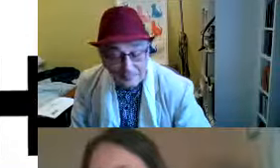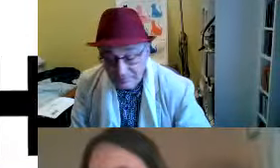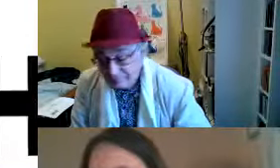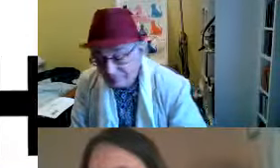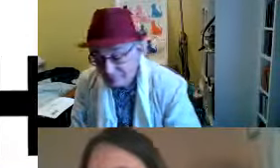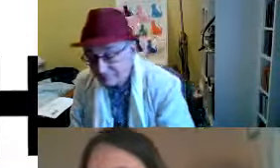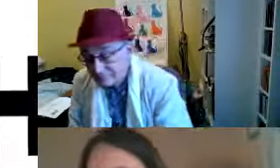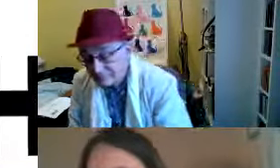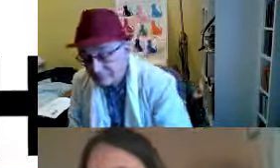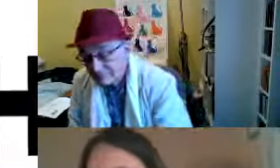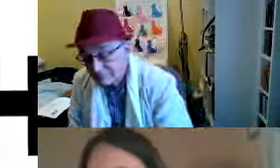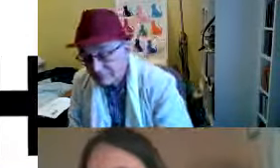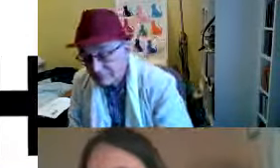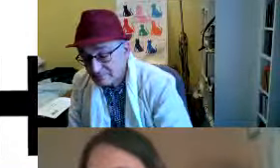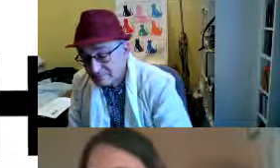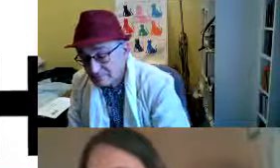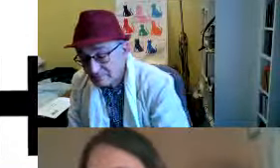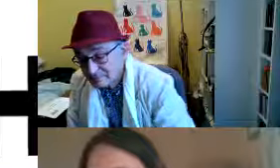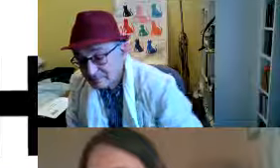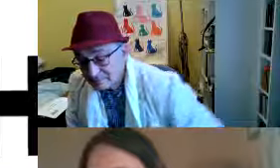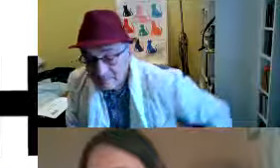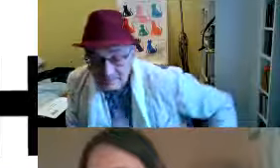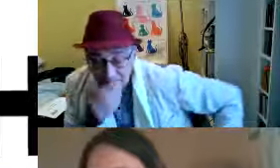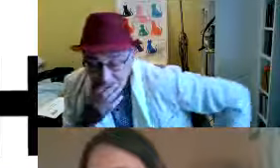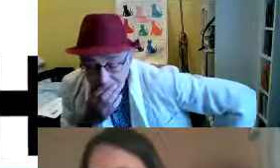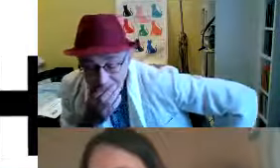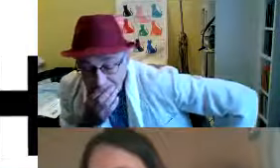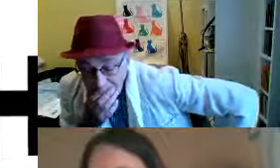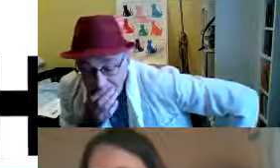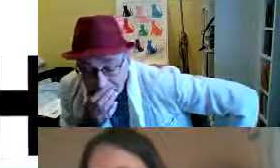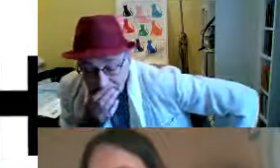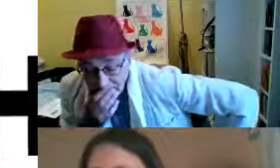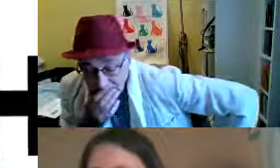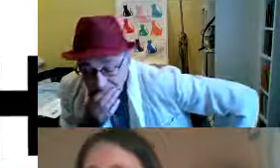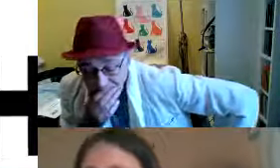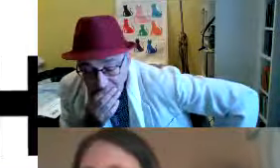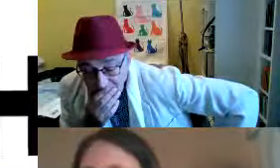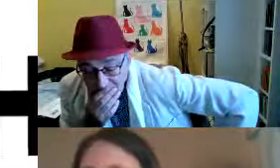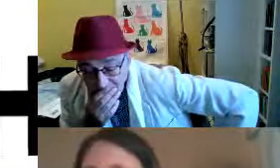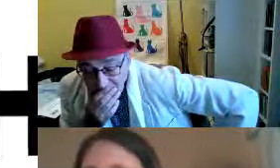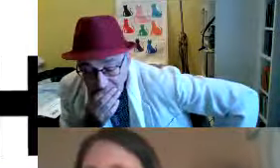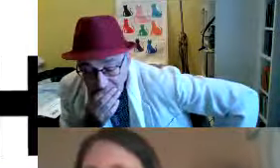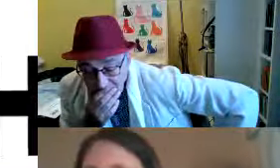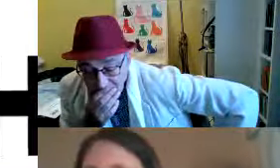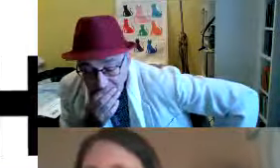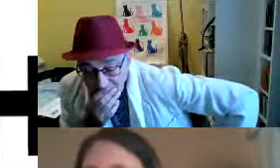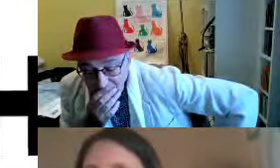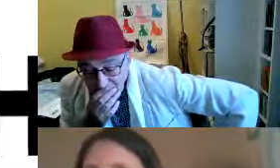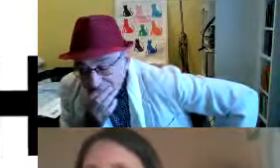them because of a specific space there that would be site specific for me can i nominate that or